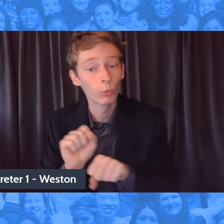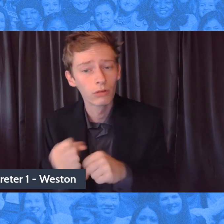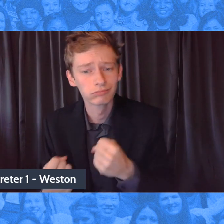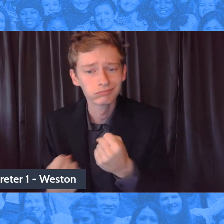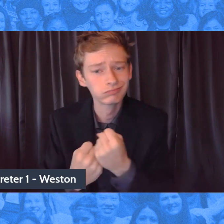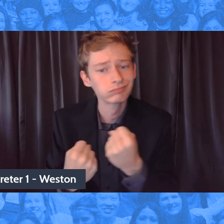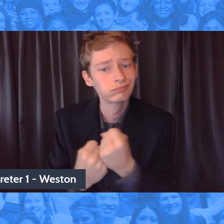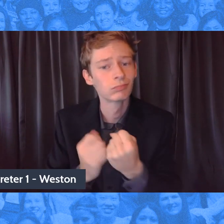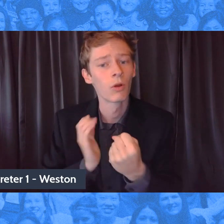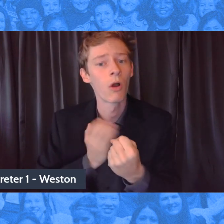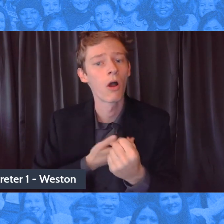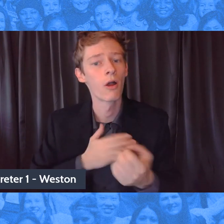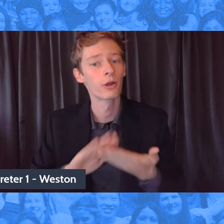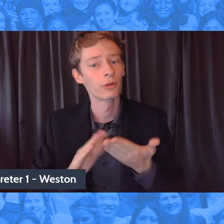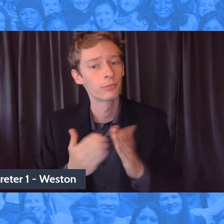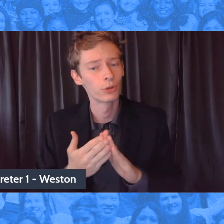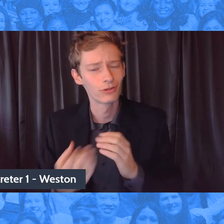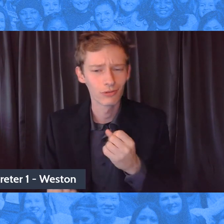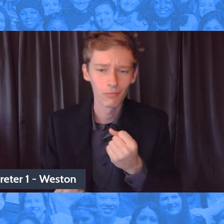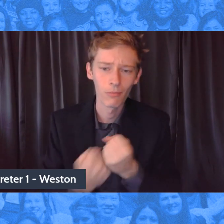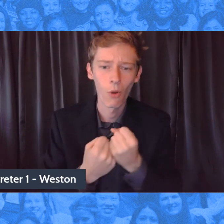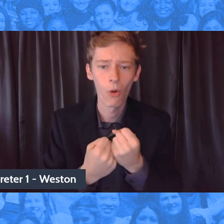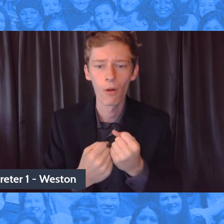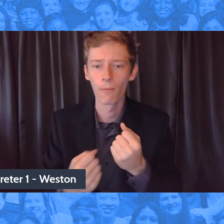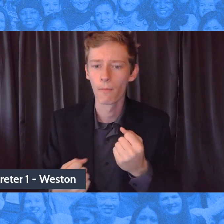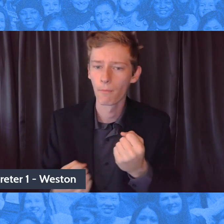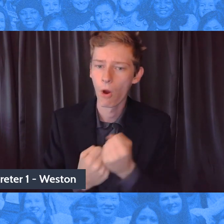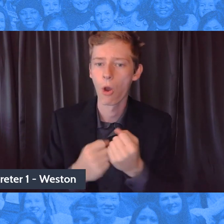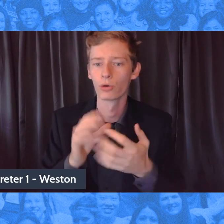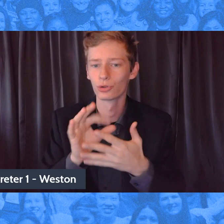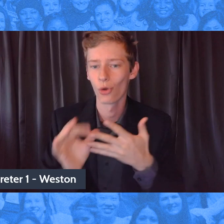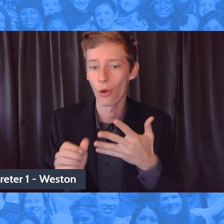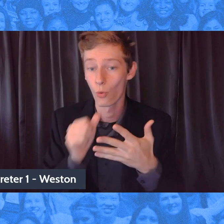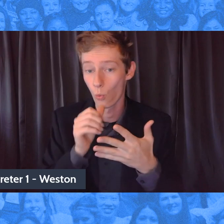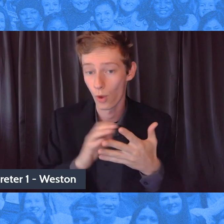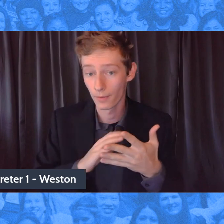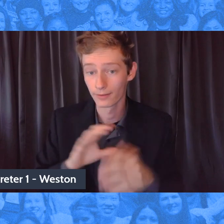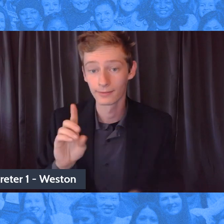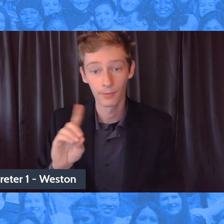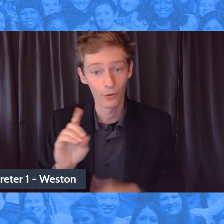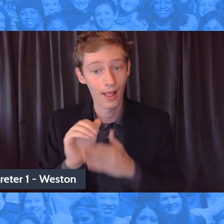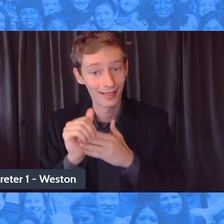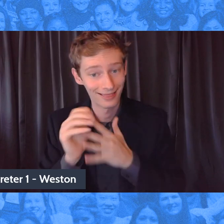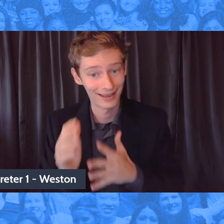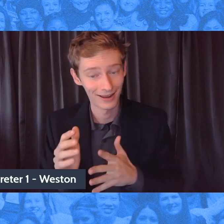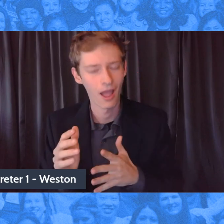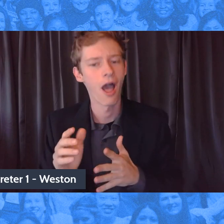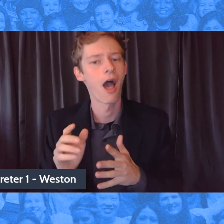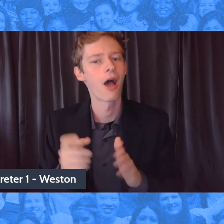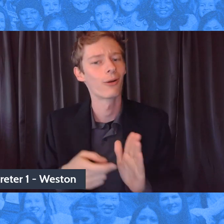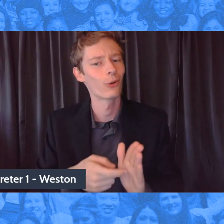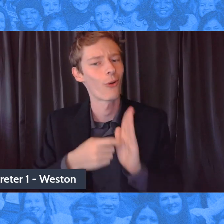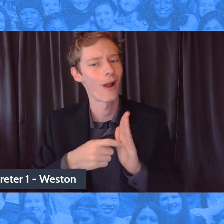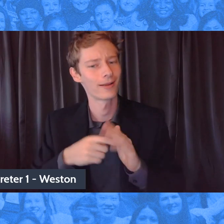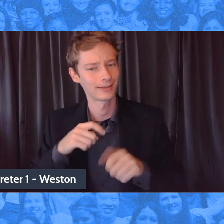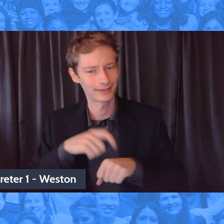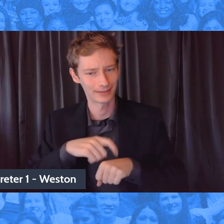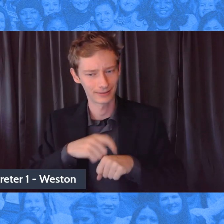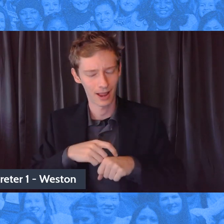to support pro-choice Democratic women and leaders, we have to take time for self. We have to take time to be still,